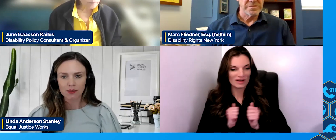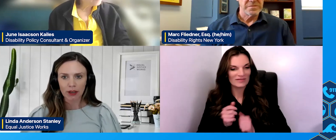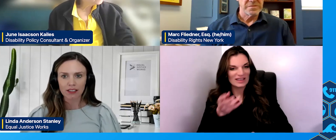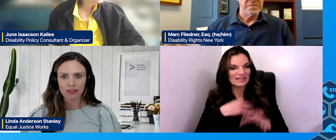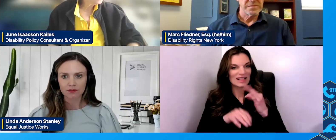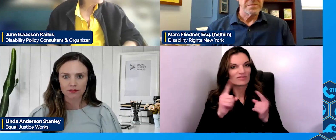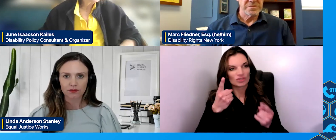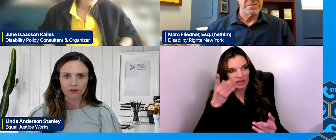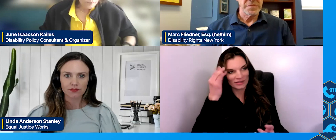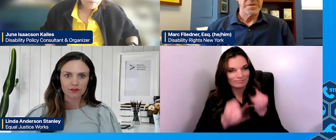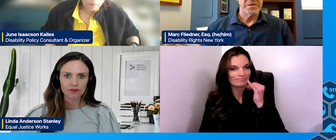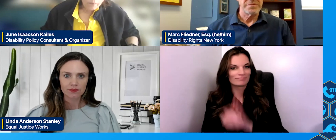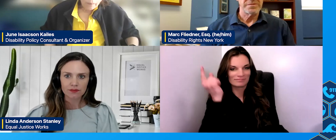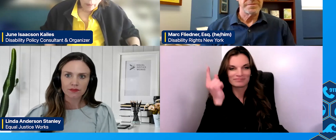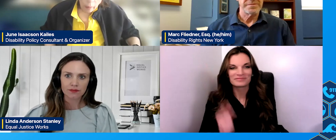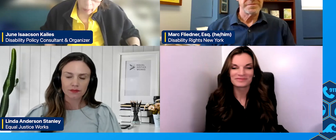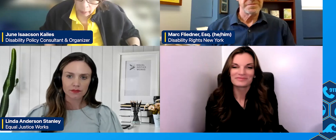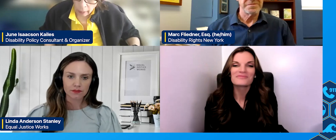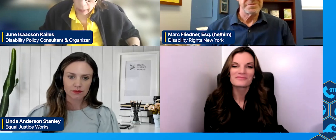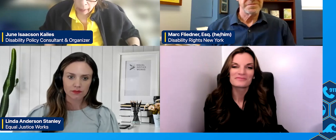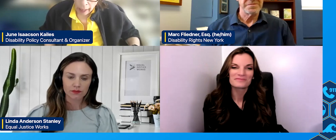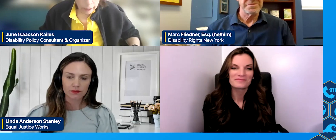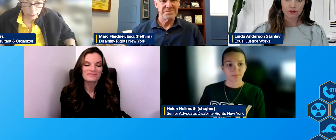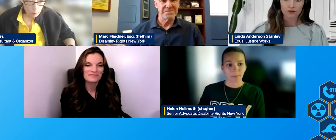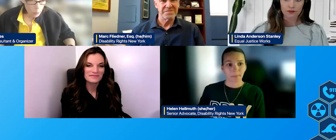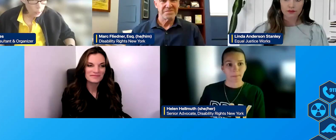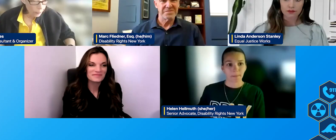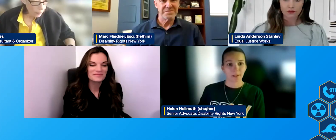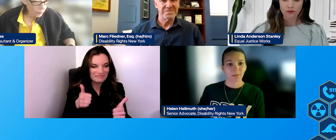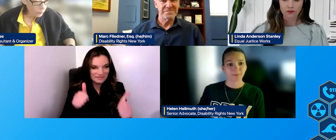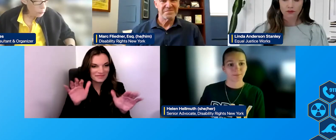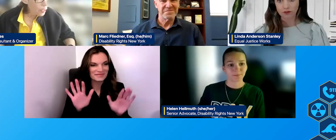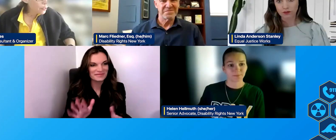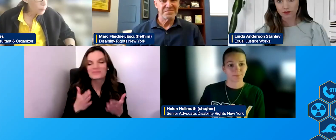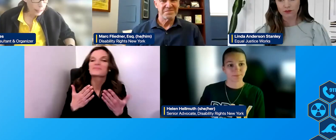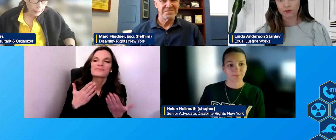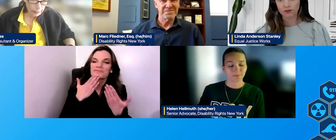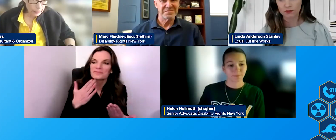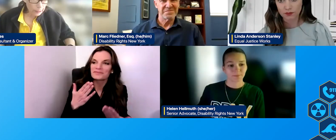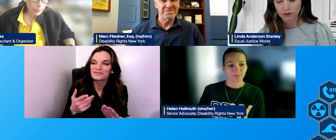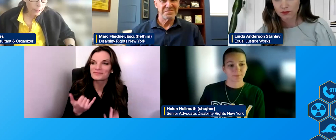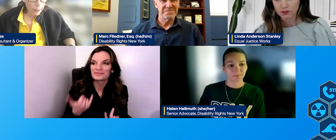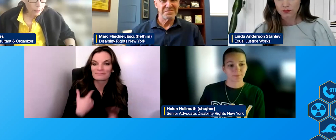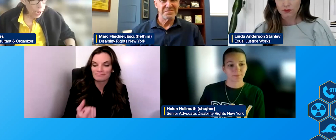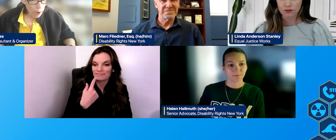reactive in this space. JUNE ISAACSON KAILES: Excellent point. And for me the message is I will